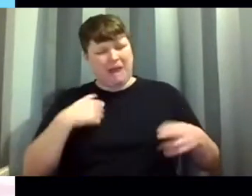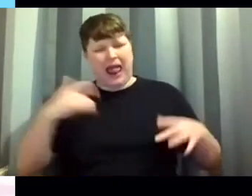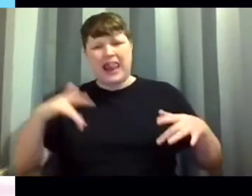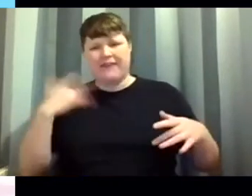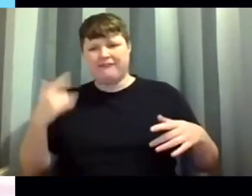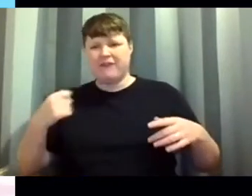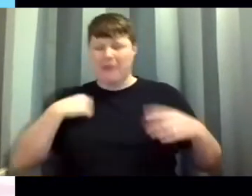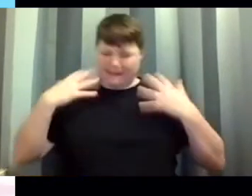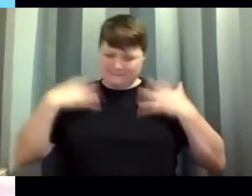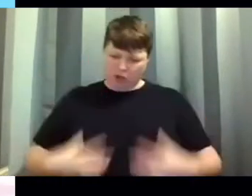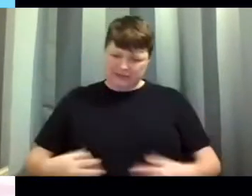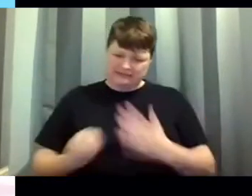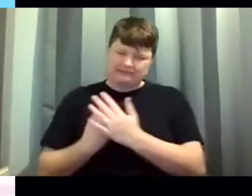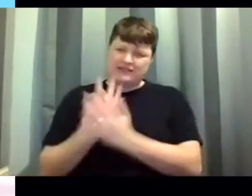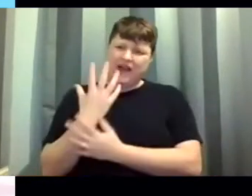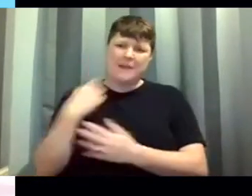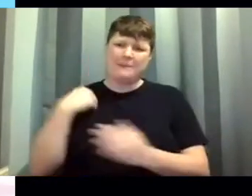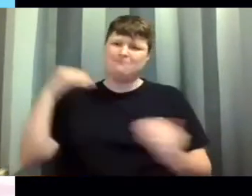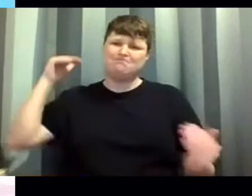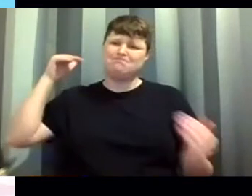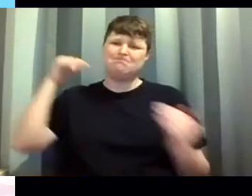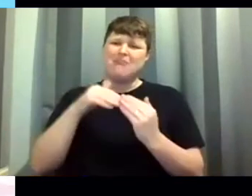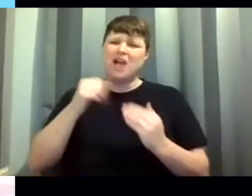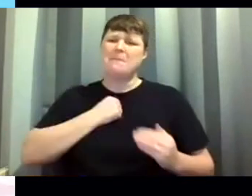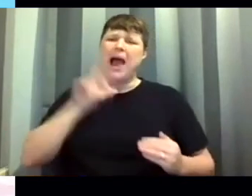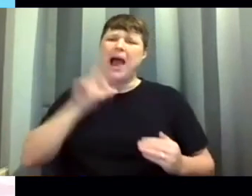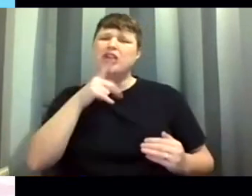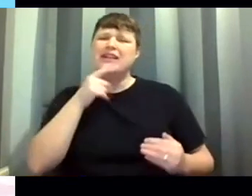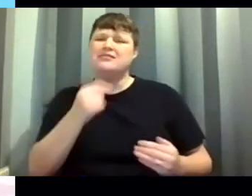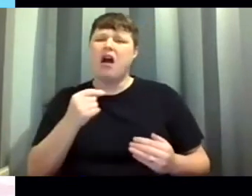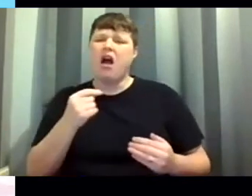disagreeing with your gender identity: that kind of sense of self about who you are is,